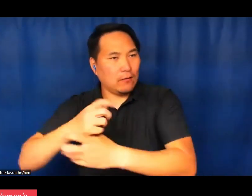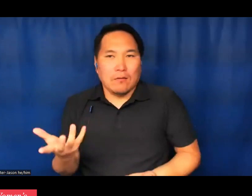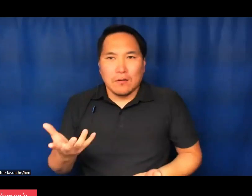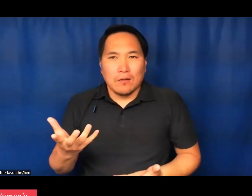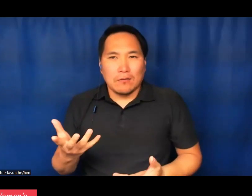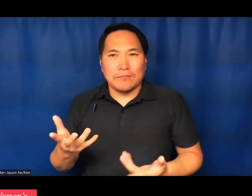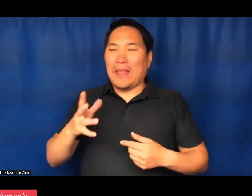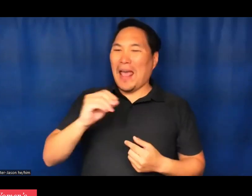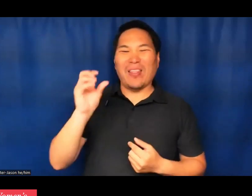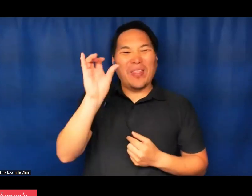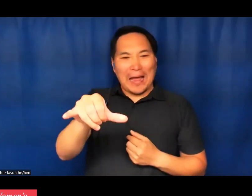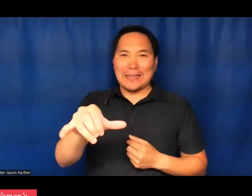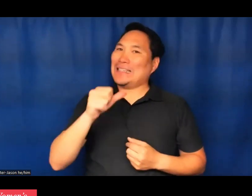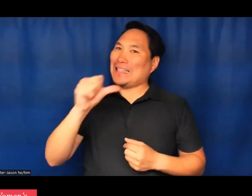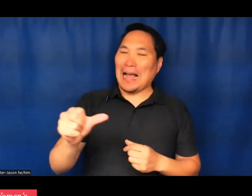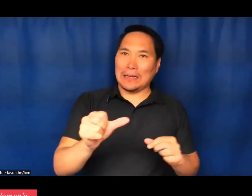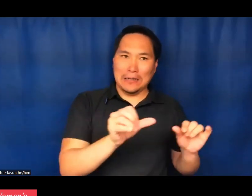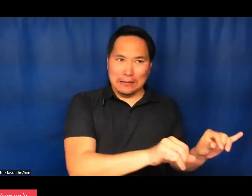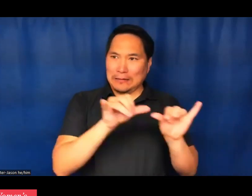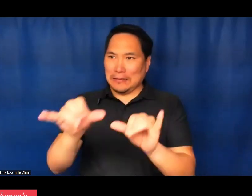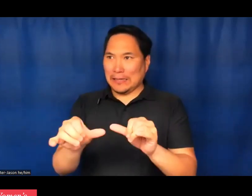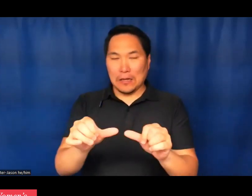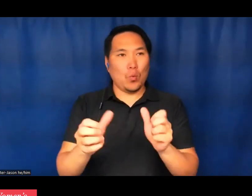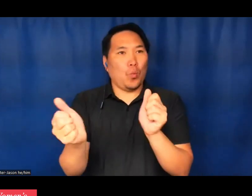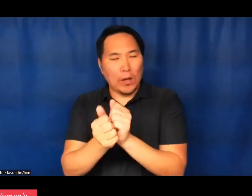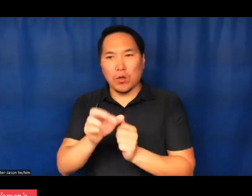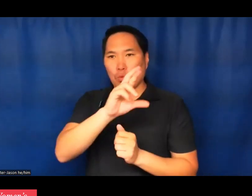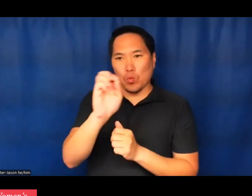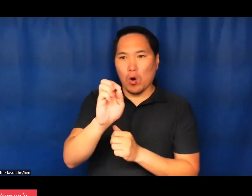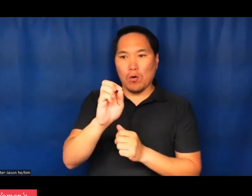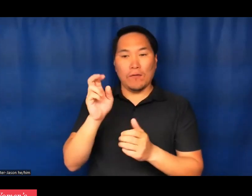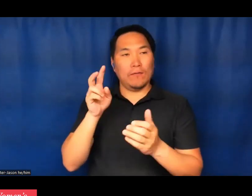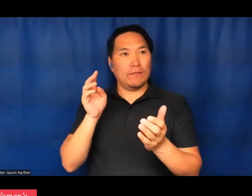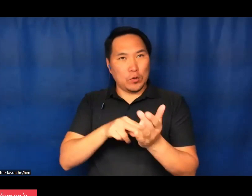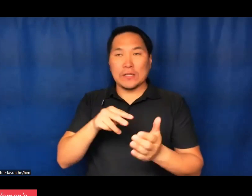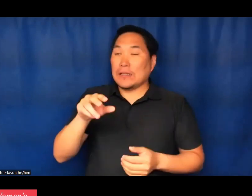And that is inconsistent not only with Roe and Casey, but quite frankly, the Court's